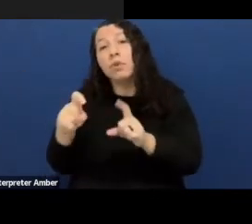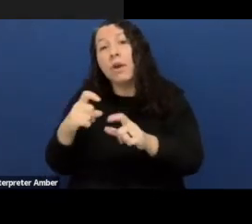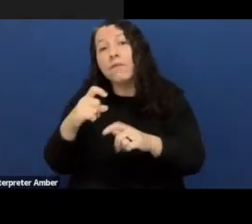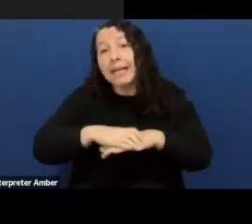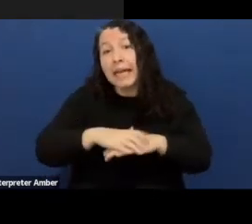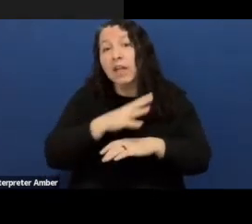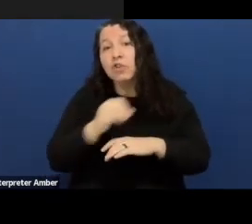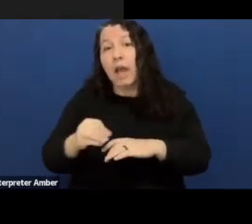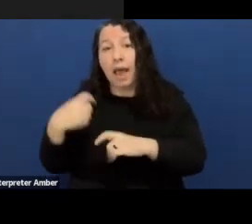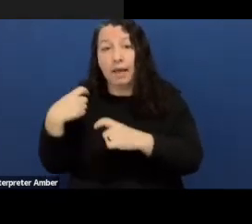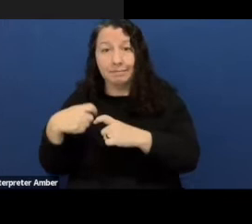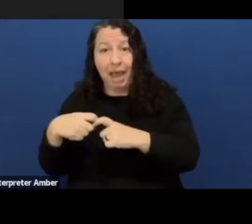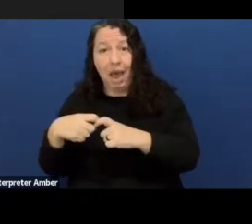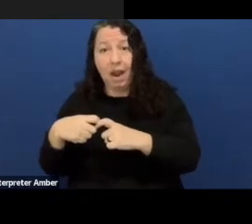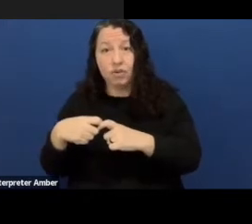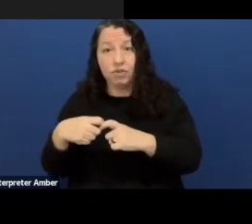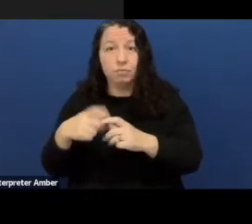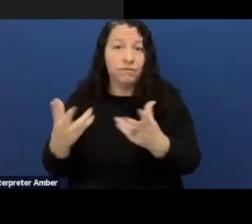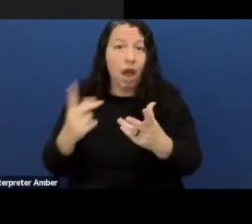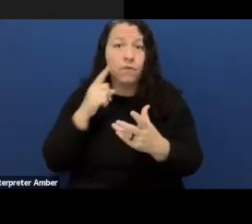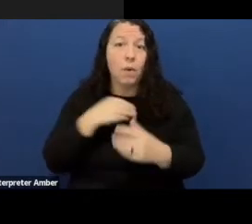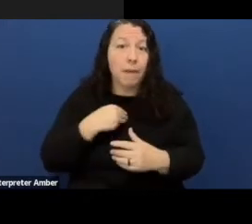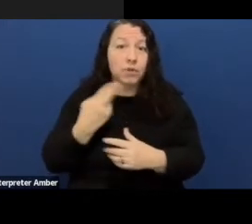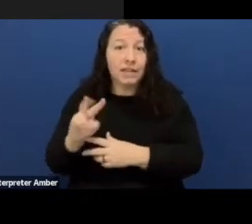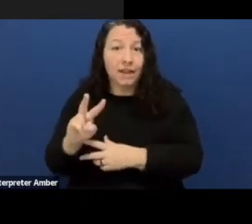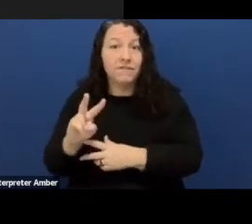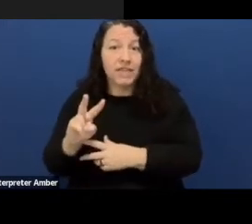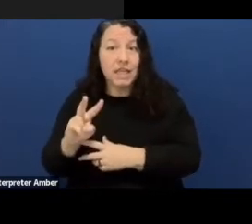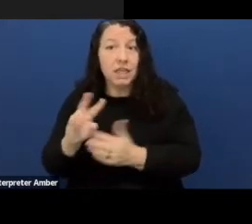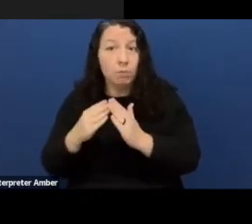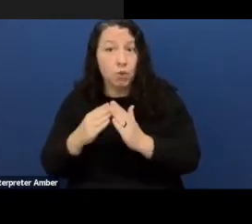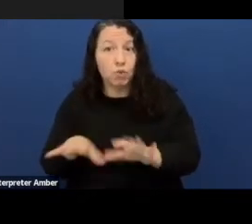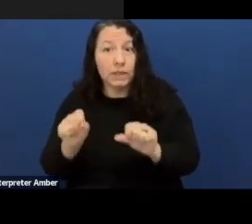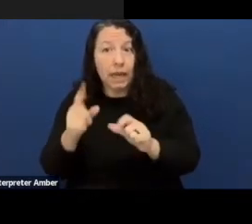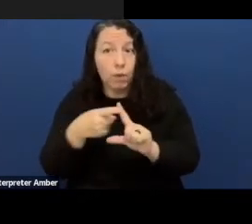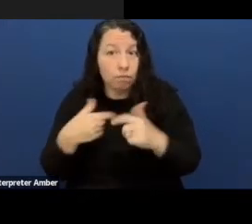or a photo, and we'll also put in the chat, we have a survey in English and in Spanish